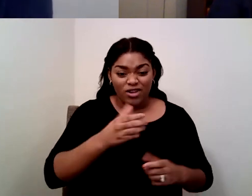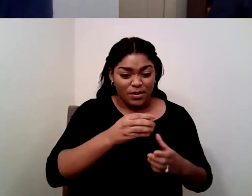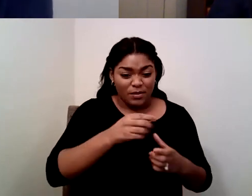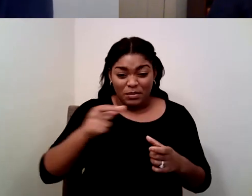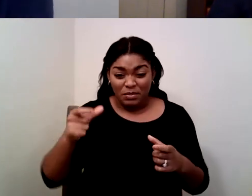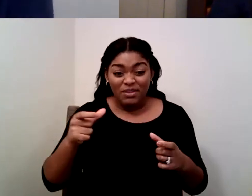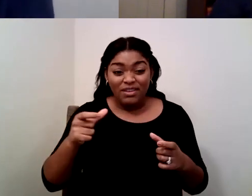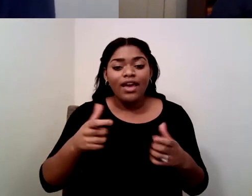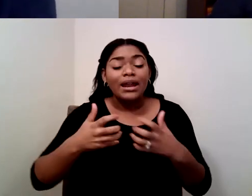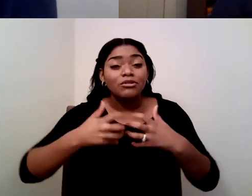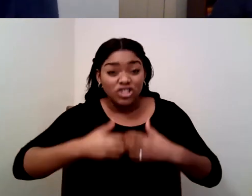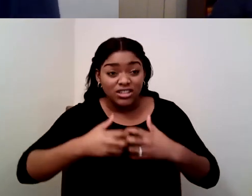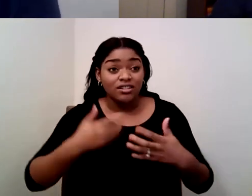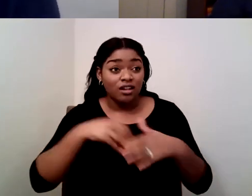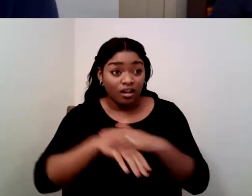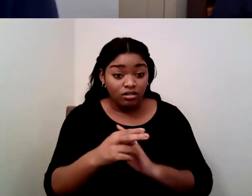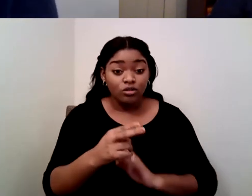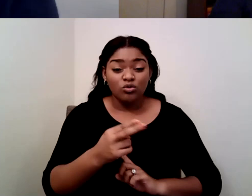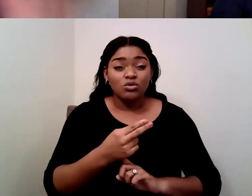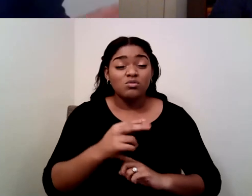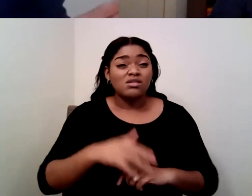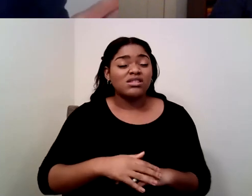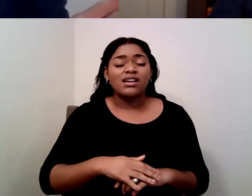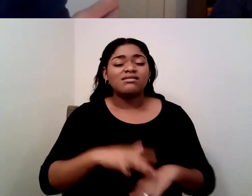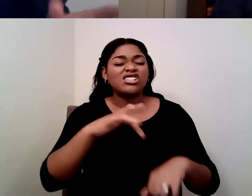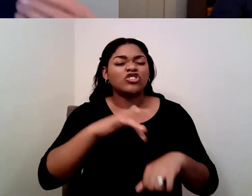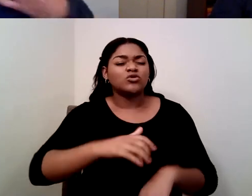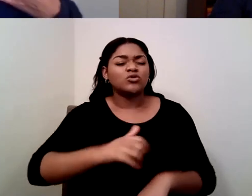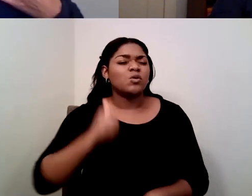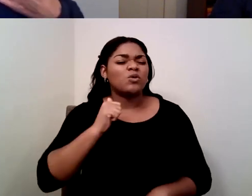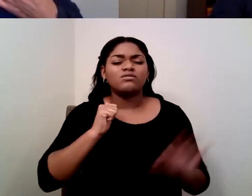and when I first check-in I thought I will not touch any of those things, I am a Starbucks